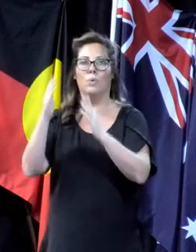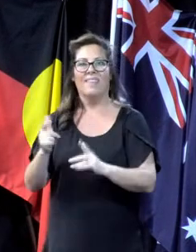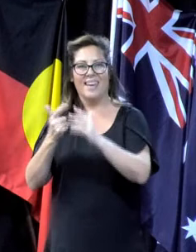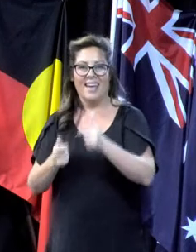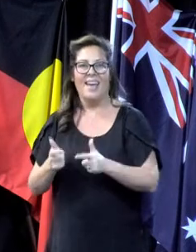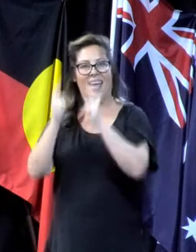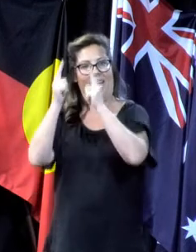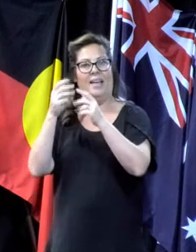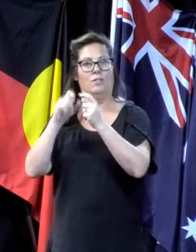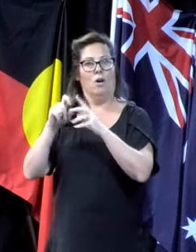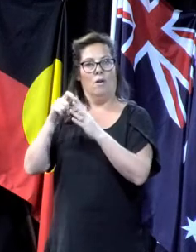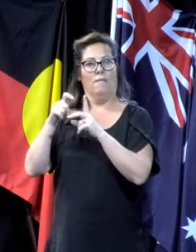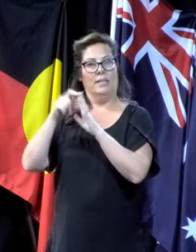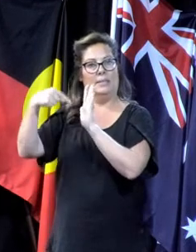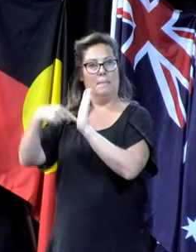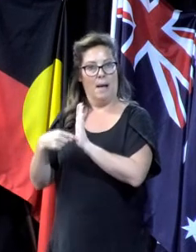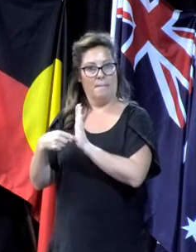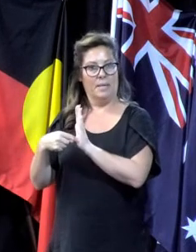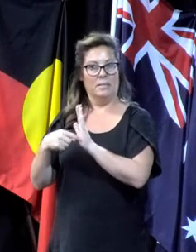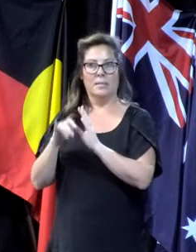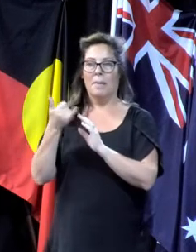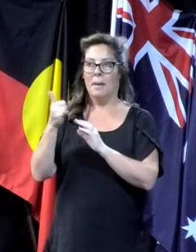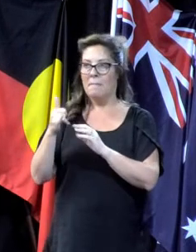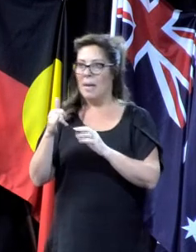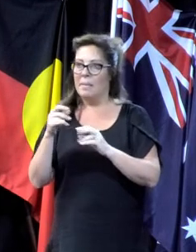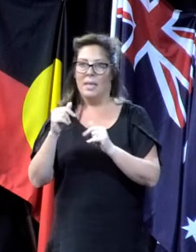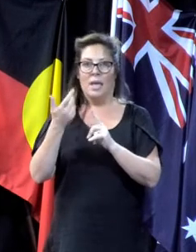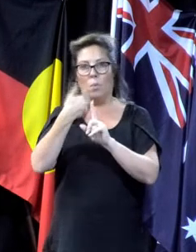the Head of Inclusive Practices or Head of Inclusive Schooling, our HOSE